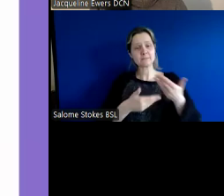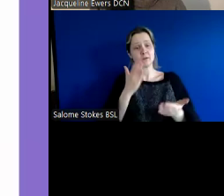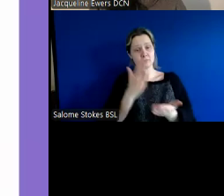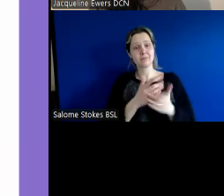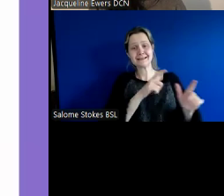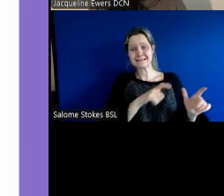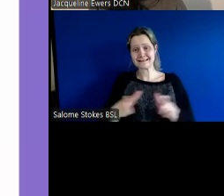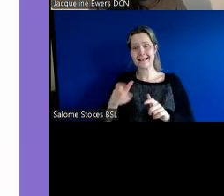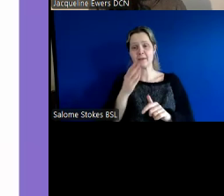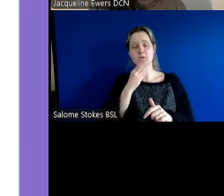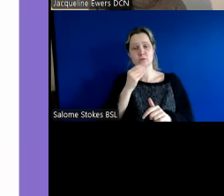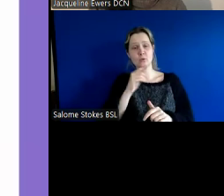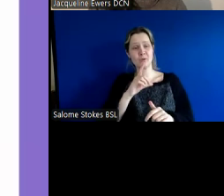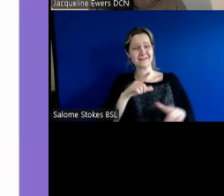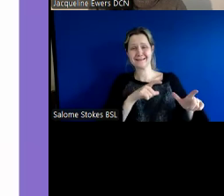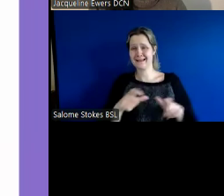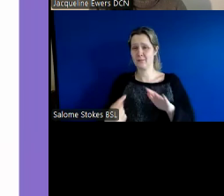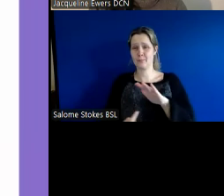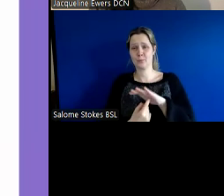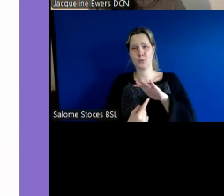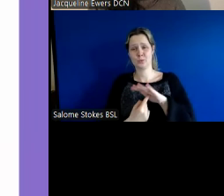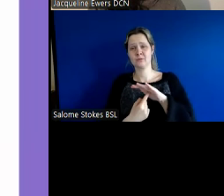still very important, and worth spending some time on.